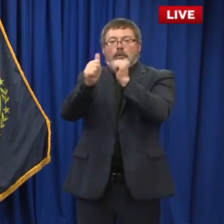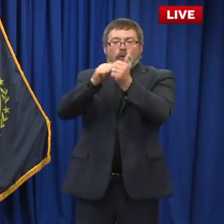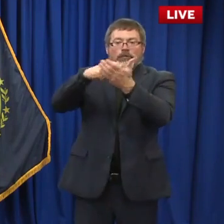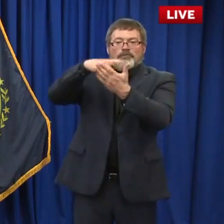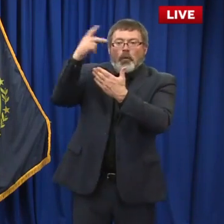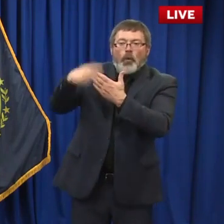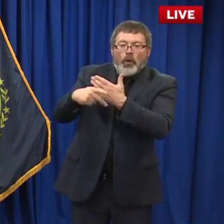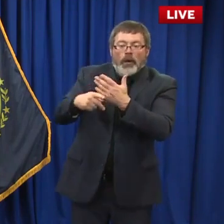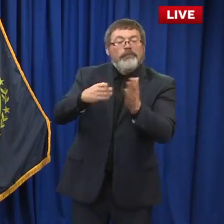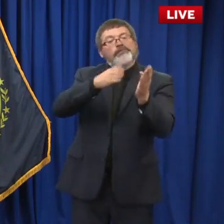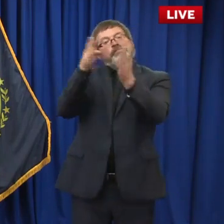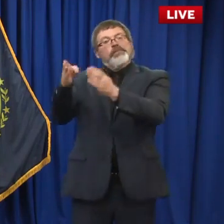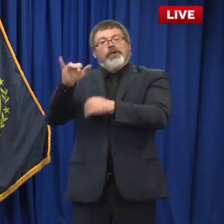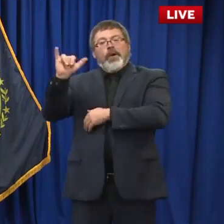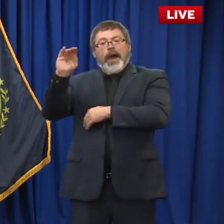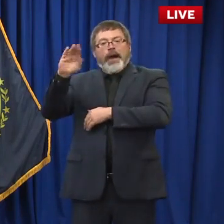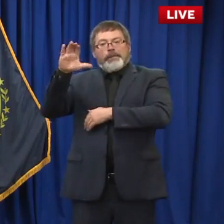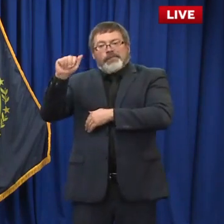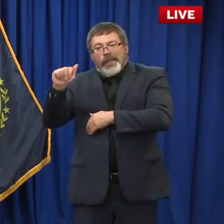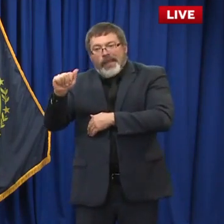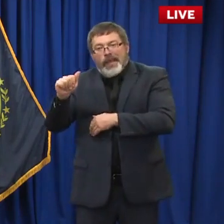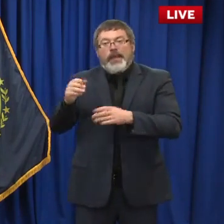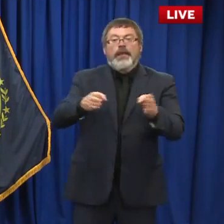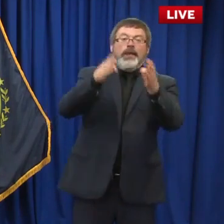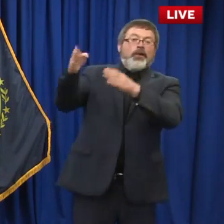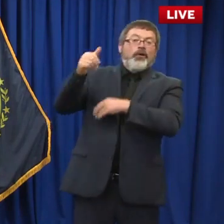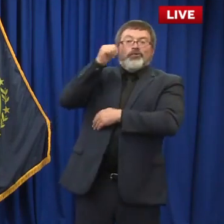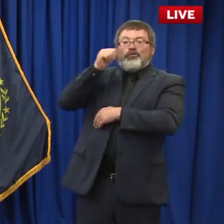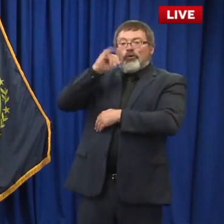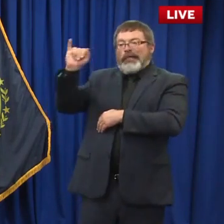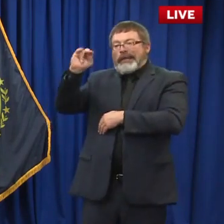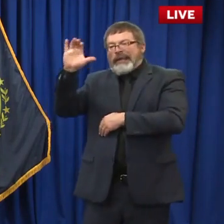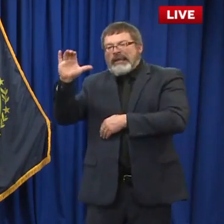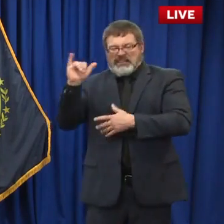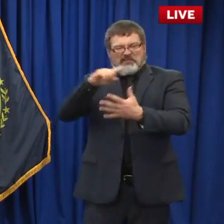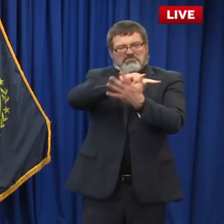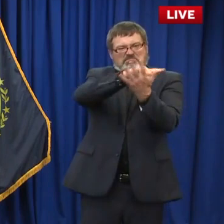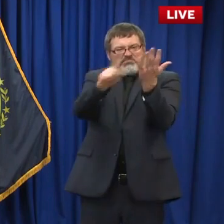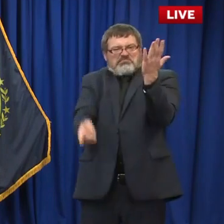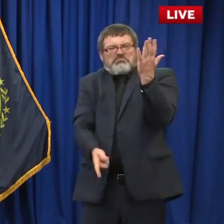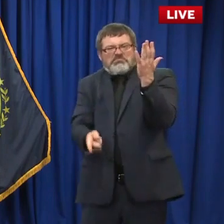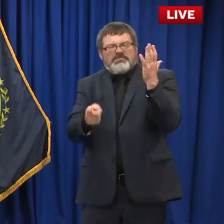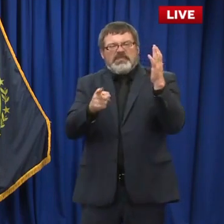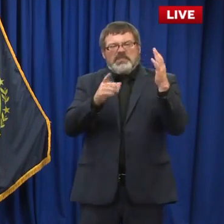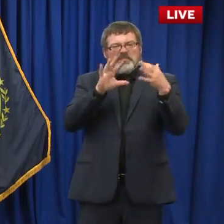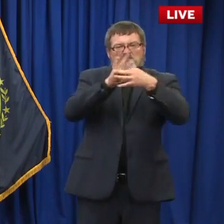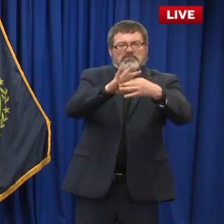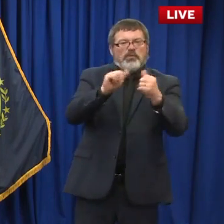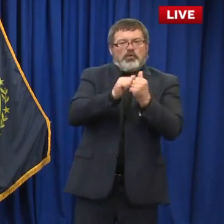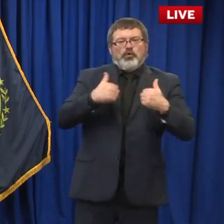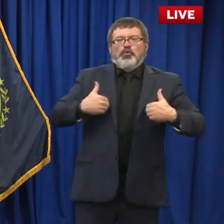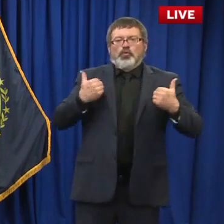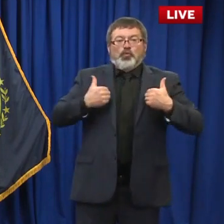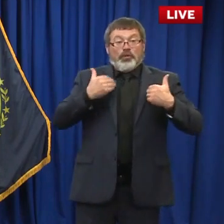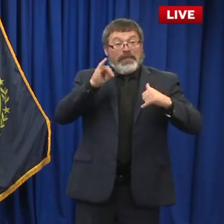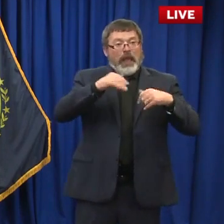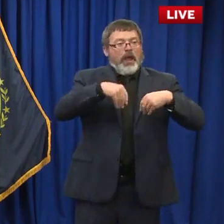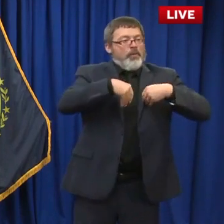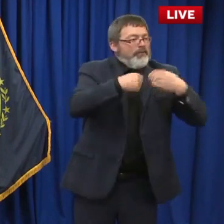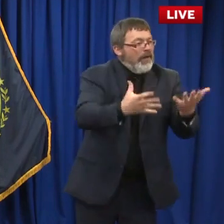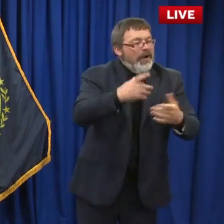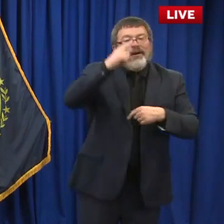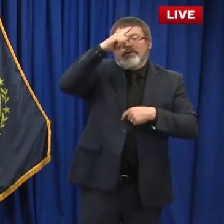YOUTH SPORTS PROGRAMS, YMCA, GIRLS INC., DIFFERENT ATHLETIC ASSOCIATIONS ACROSS THE STATE, SO THERE'S A VARIETY OF DIFFERENT ORGANIZATIONS THAT PROVIDE THESE TYPES OF PROGRAMS,